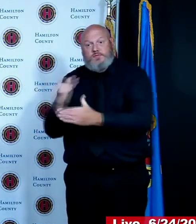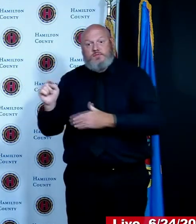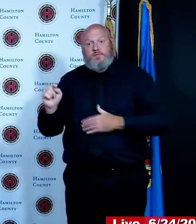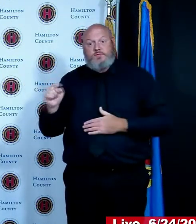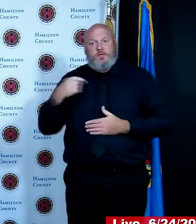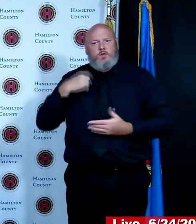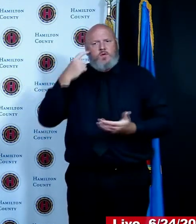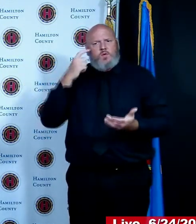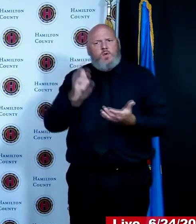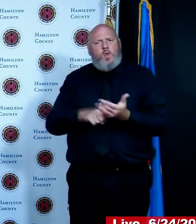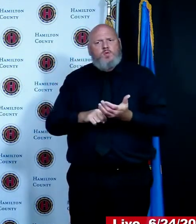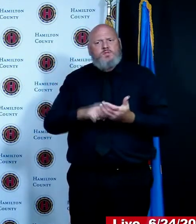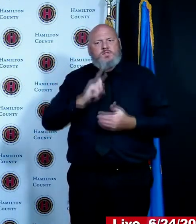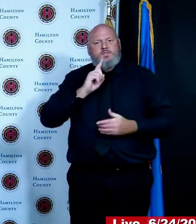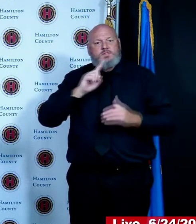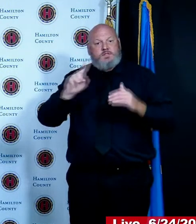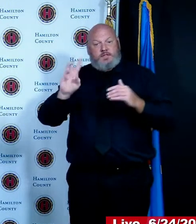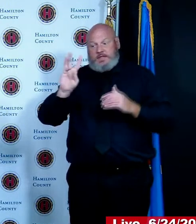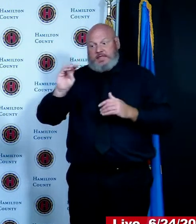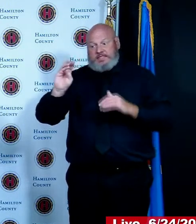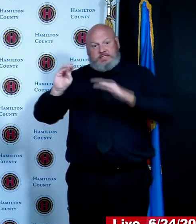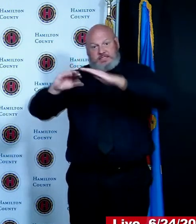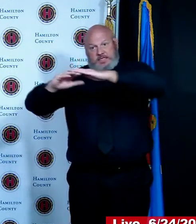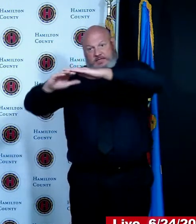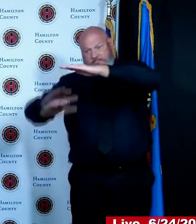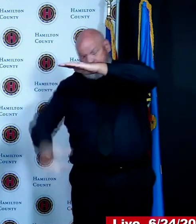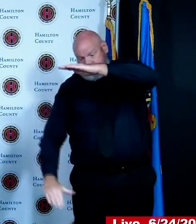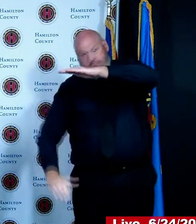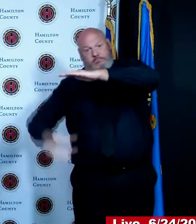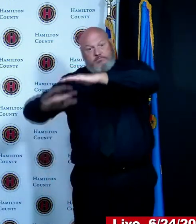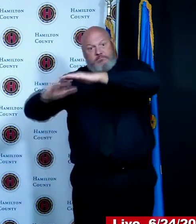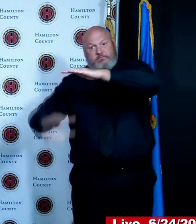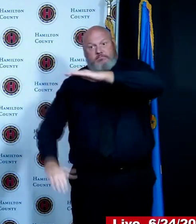on the demographics there as Commissioner Driehaus already indicated